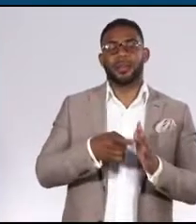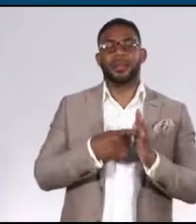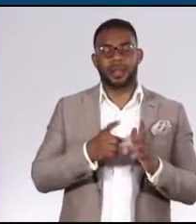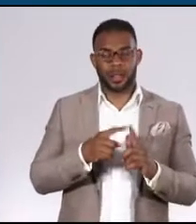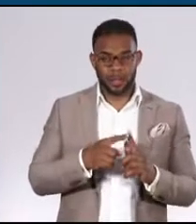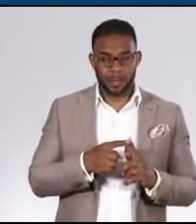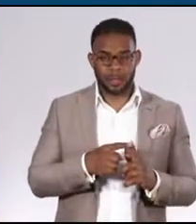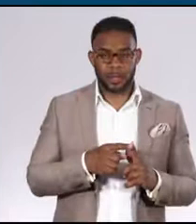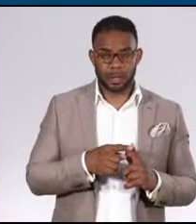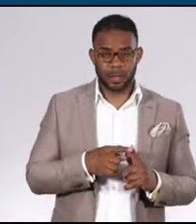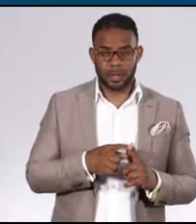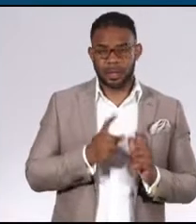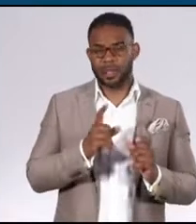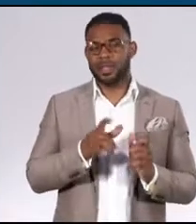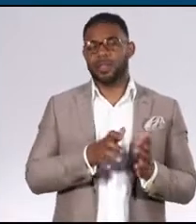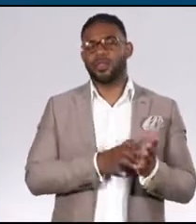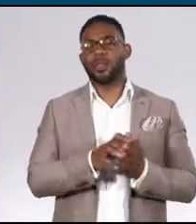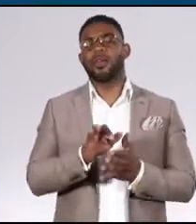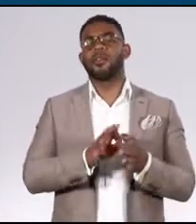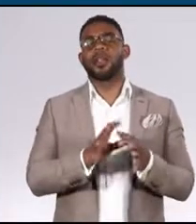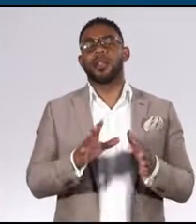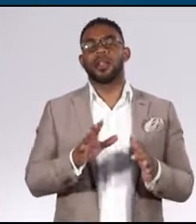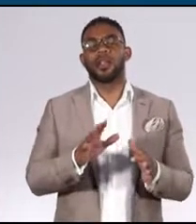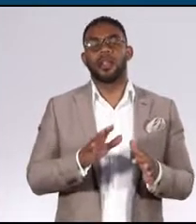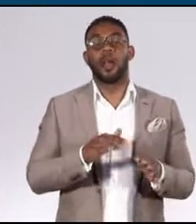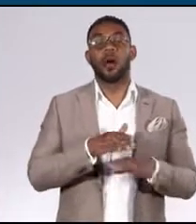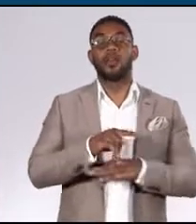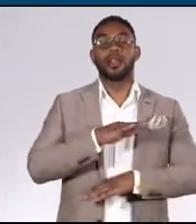shoe and draft release. These over the counter hearing in regulations